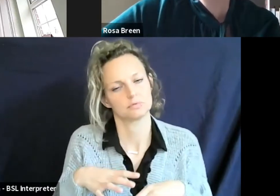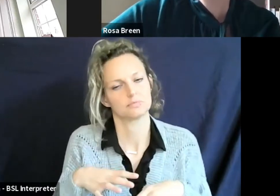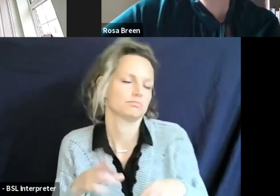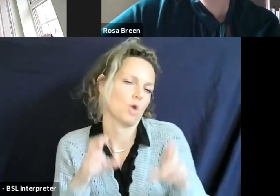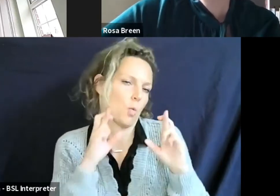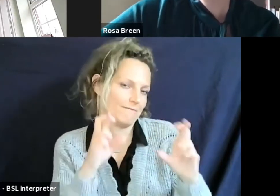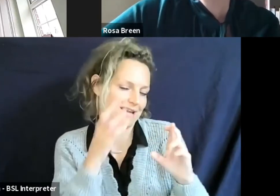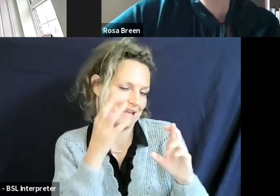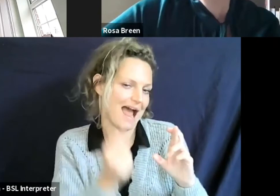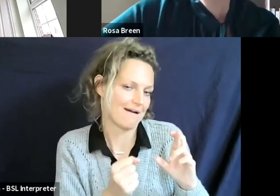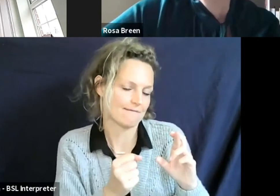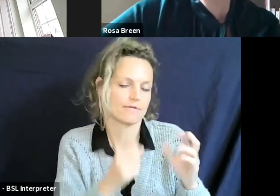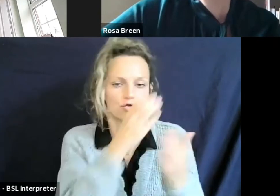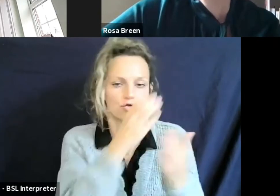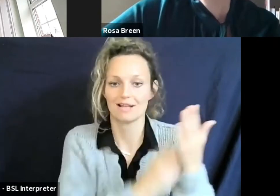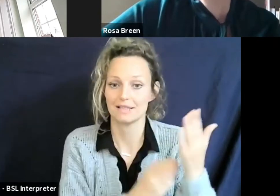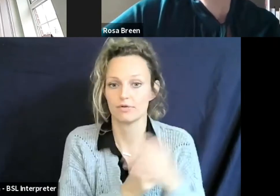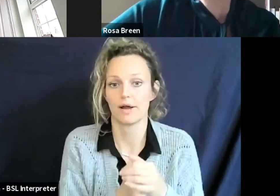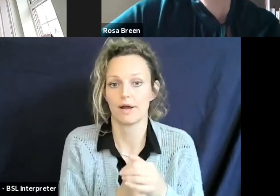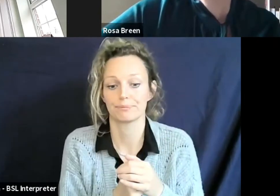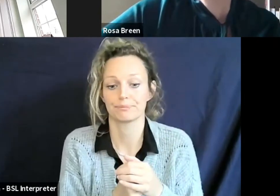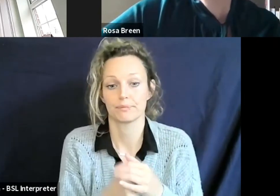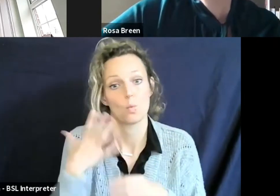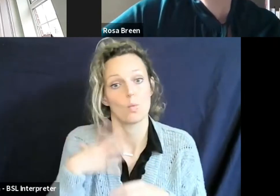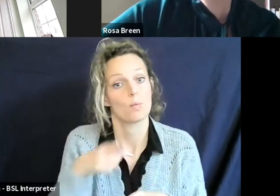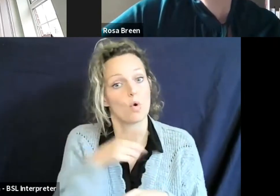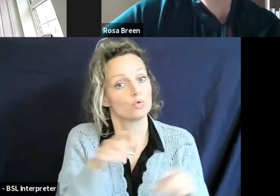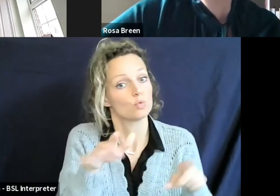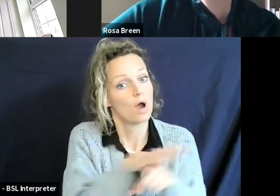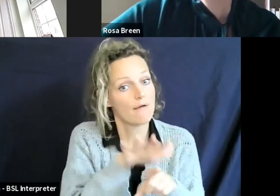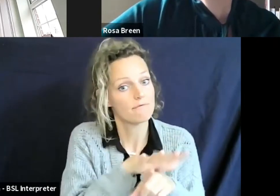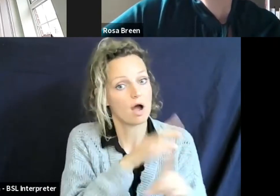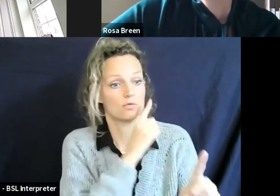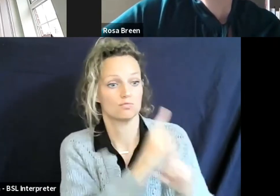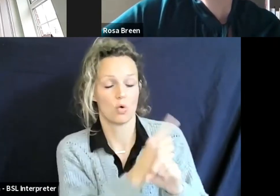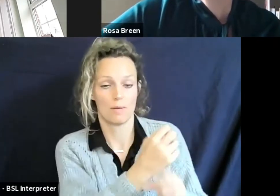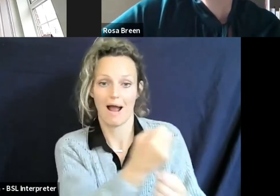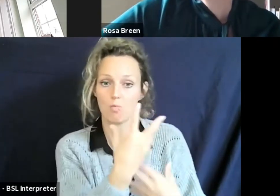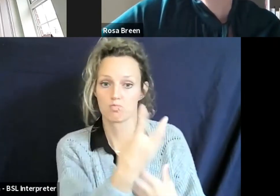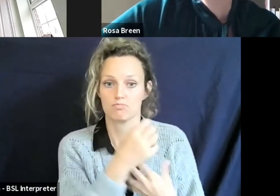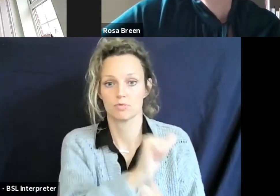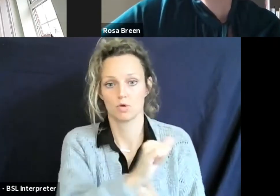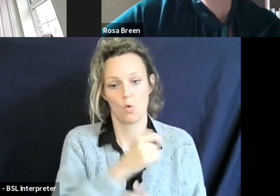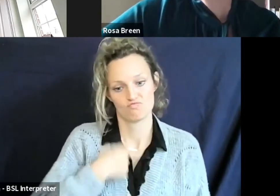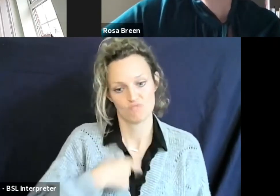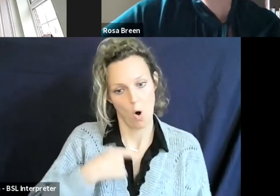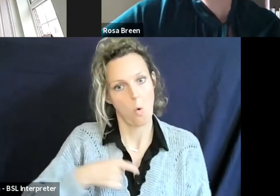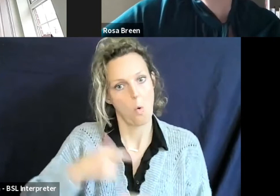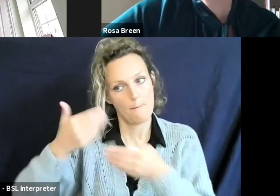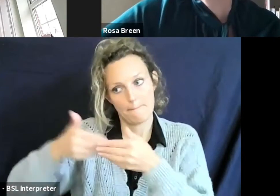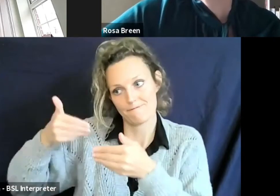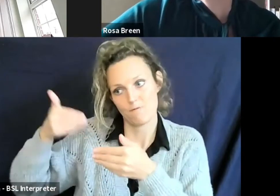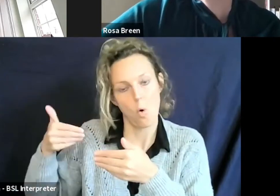But the reason we ask for what we call essential criteria is because that is what we're looking for. It's very important to make it clear in your CV, what your skills are and the roles you have covered and